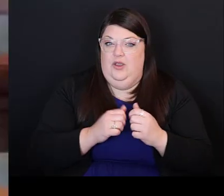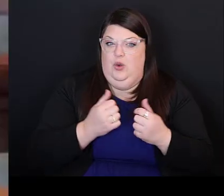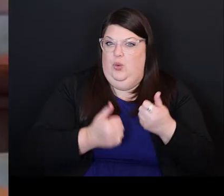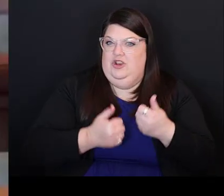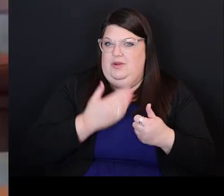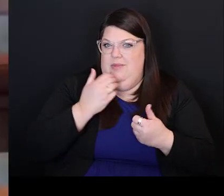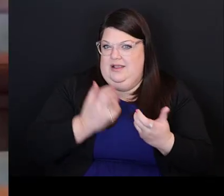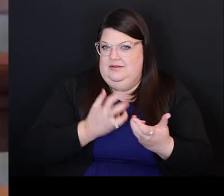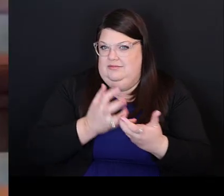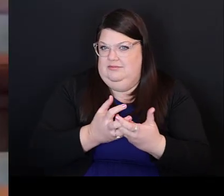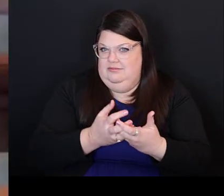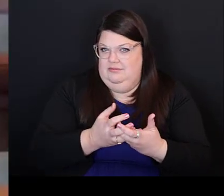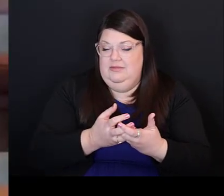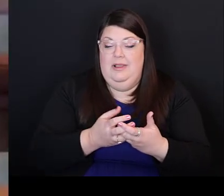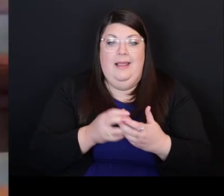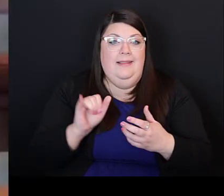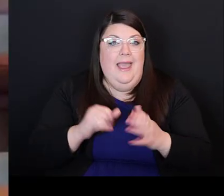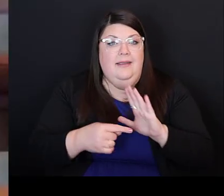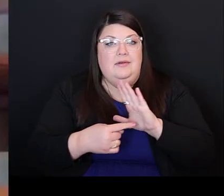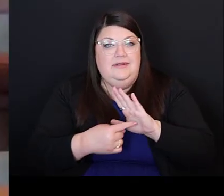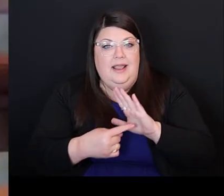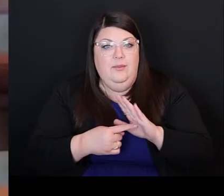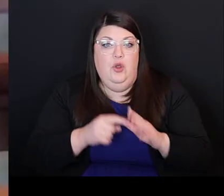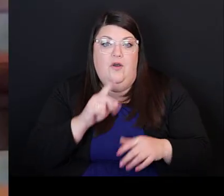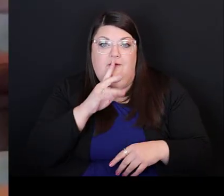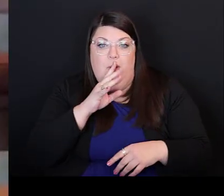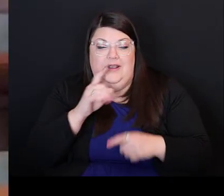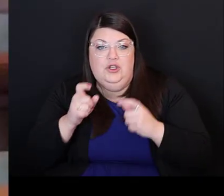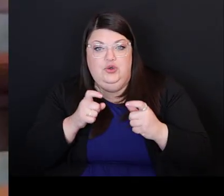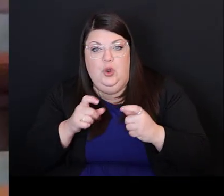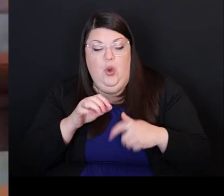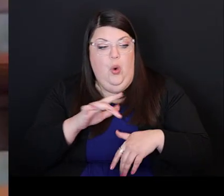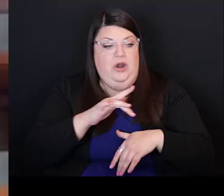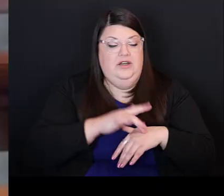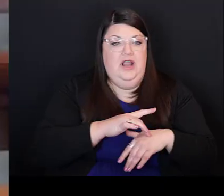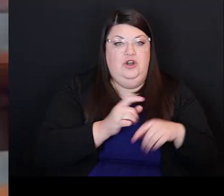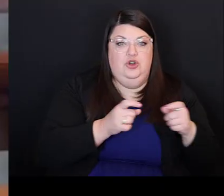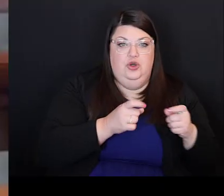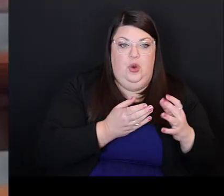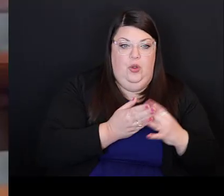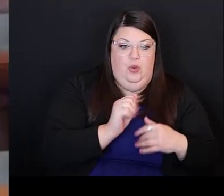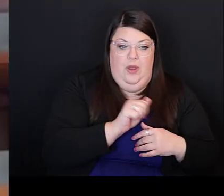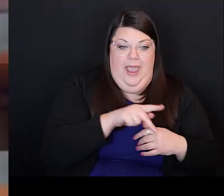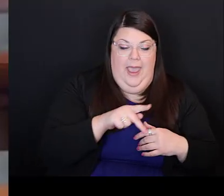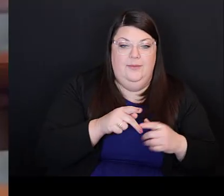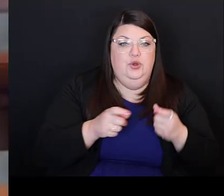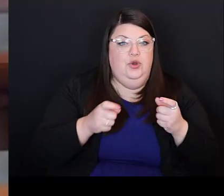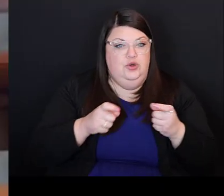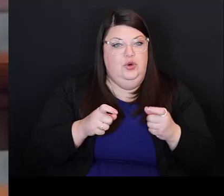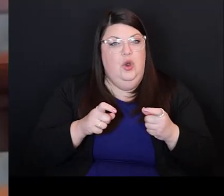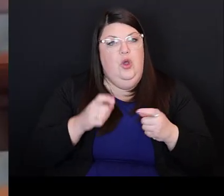For example, you have an option to use voice controls or touch control through an app to control a smart device.